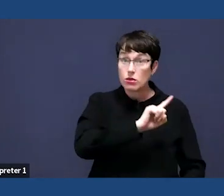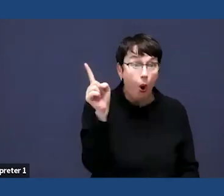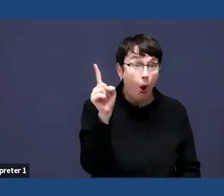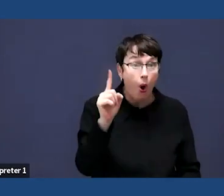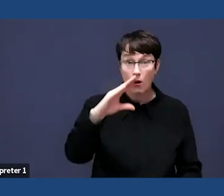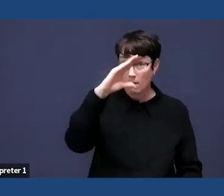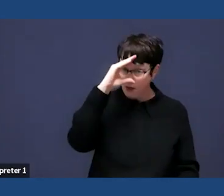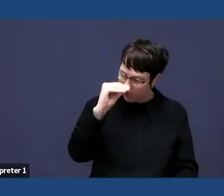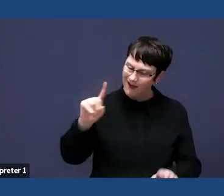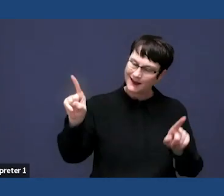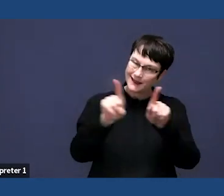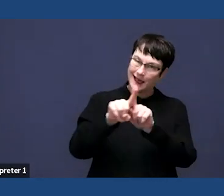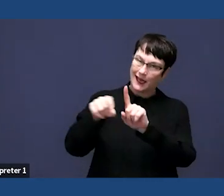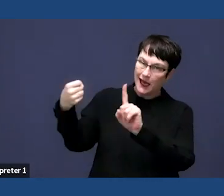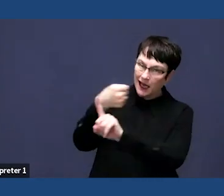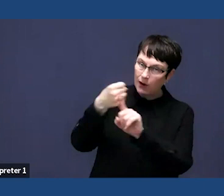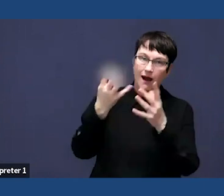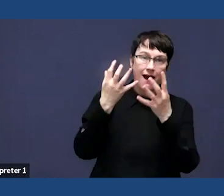That's one example.